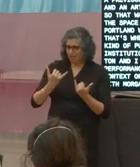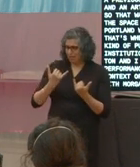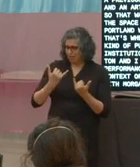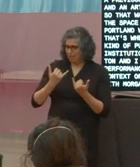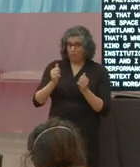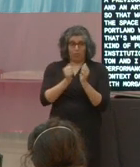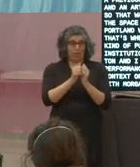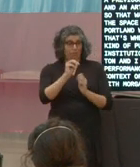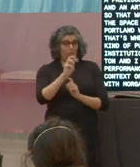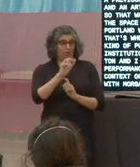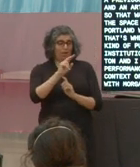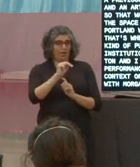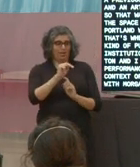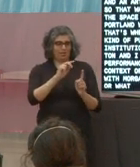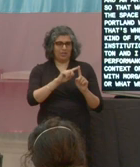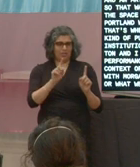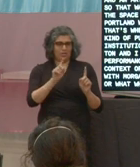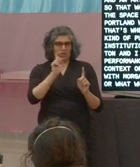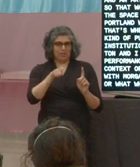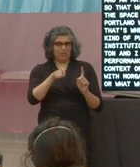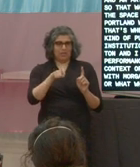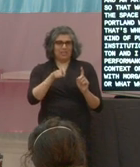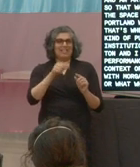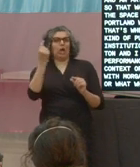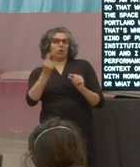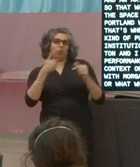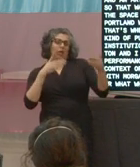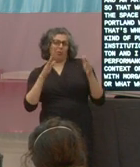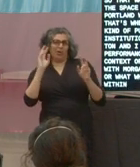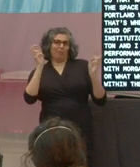Oh, you need a green room? where can we make good green room for you within the Museum and